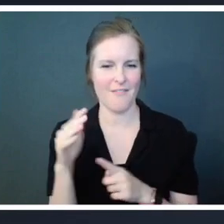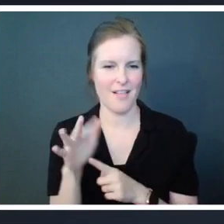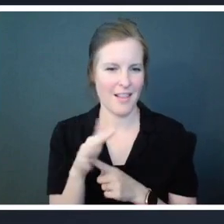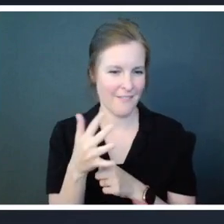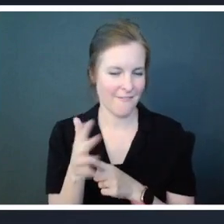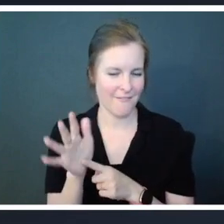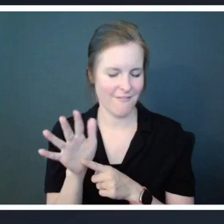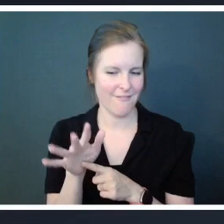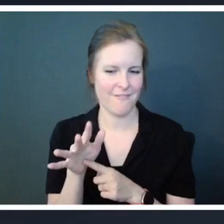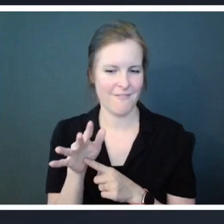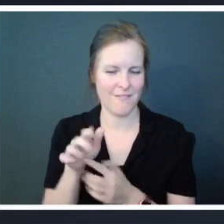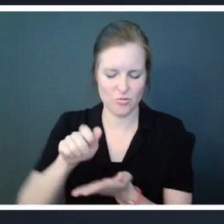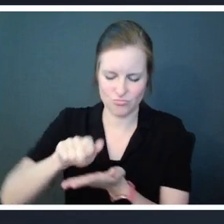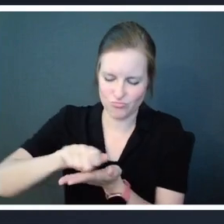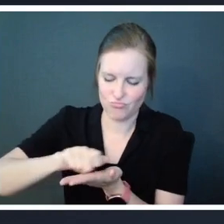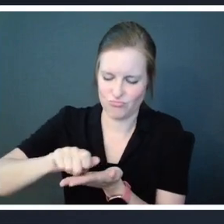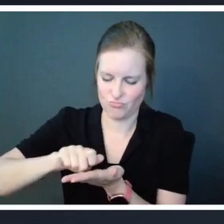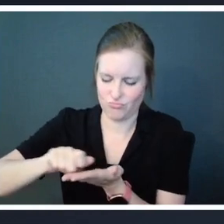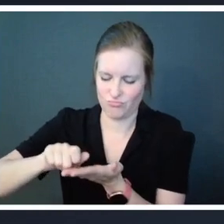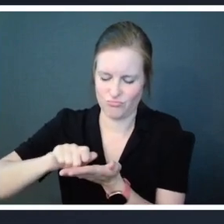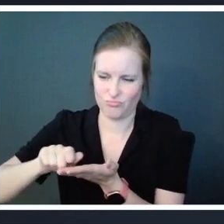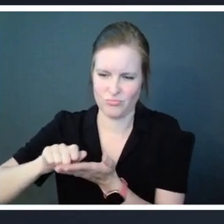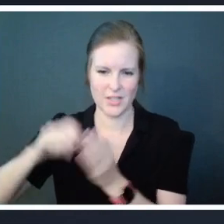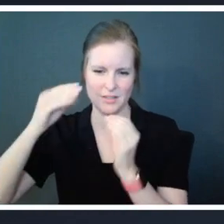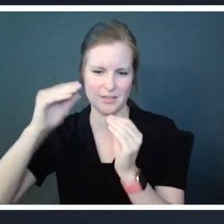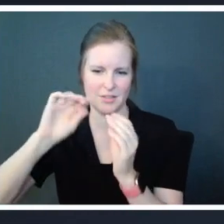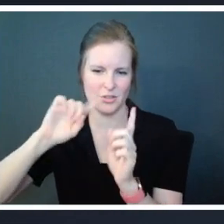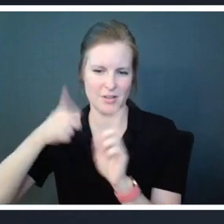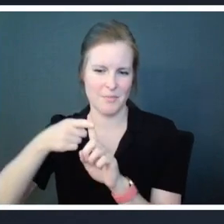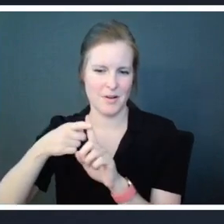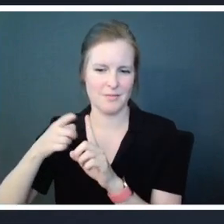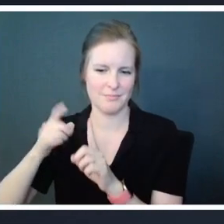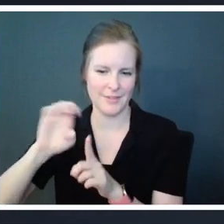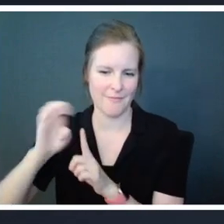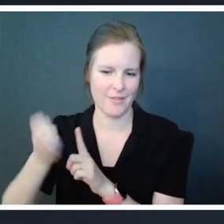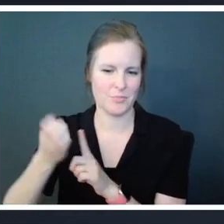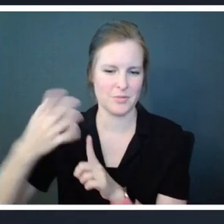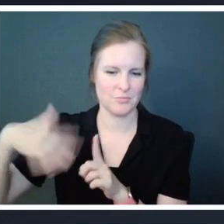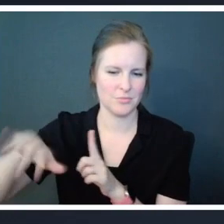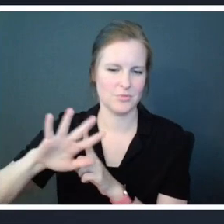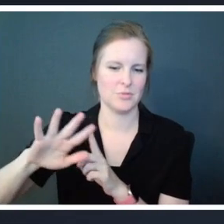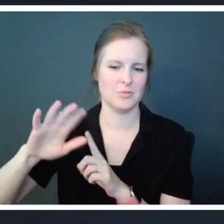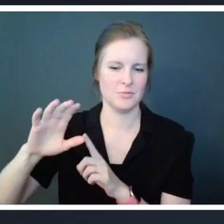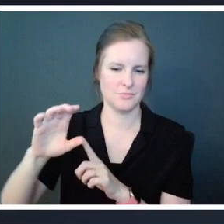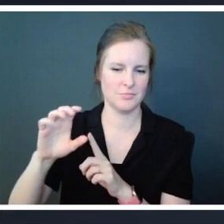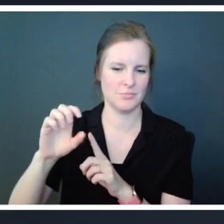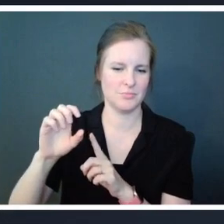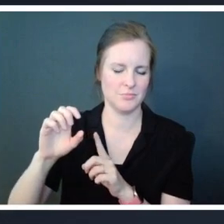about environmental sociology or set a tailor. [spelled phonetically] Next slide, please.